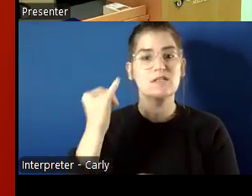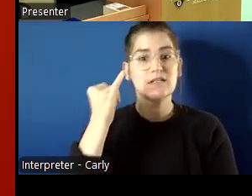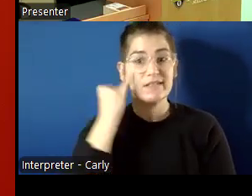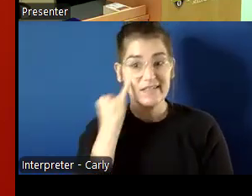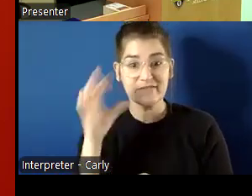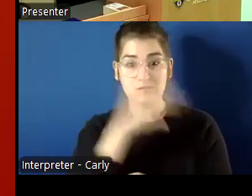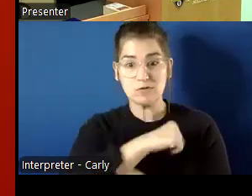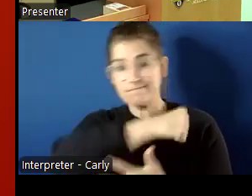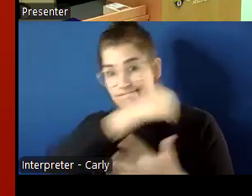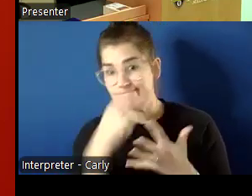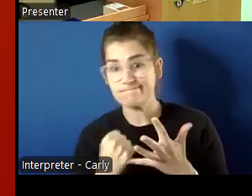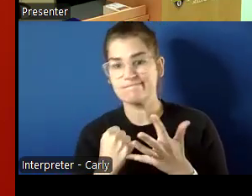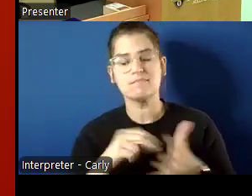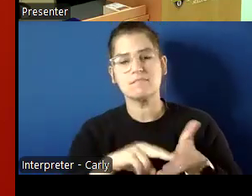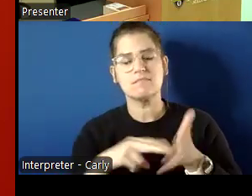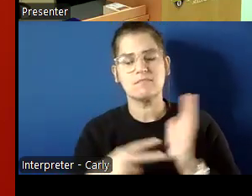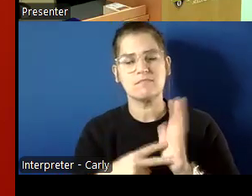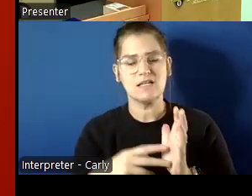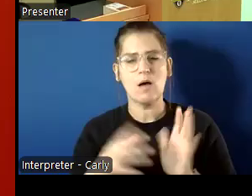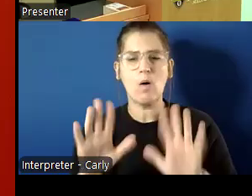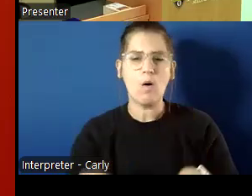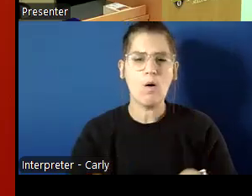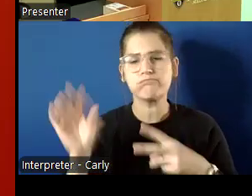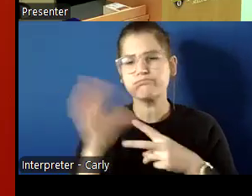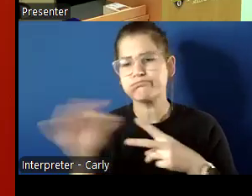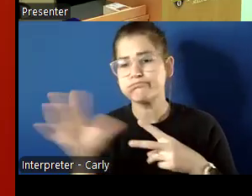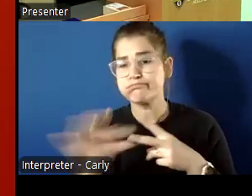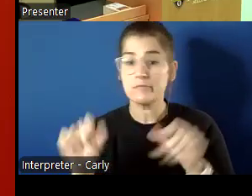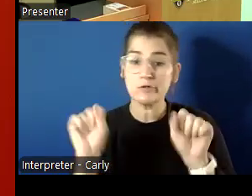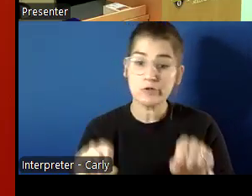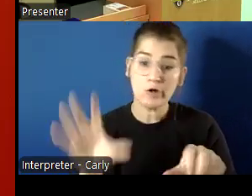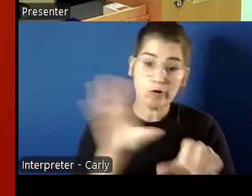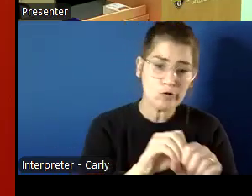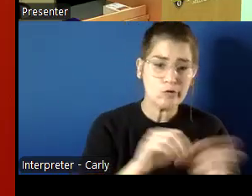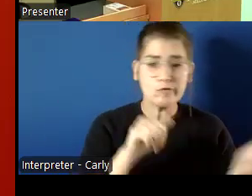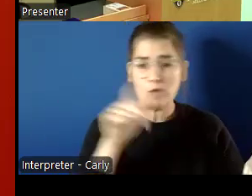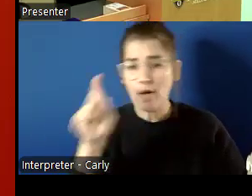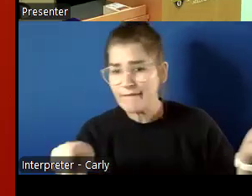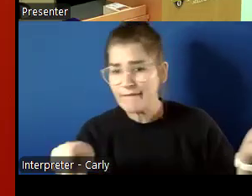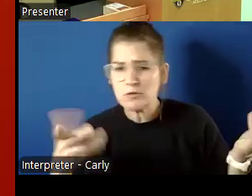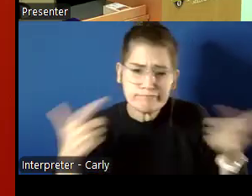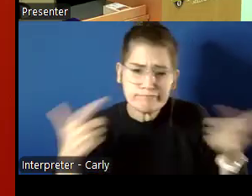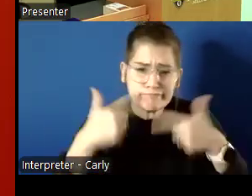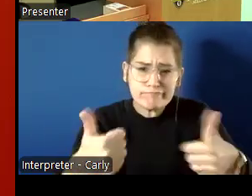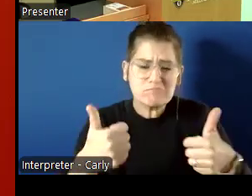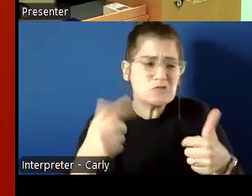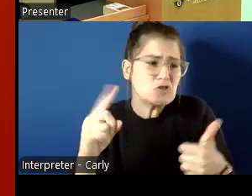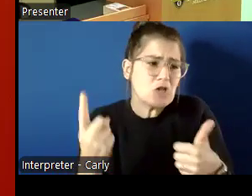as like this optional tangent that you could talk about or not. It is a background narrative